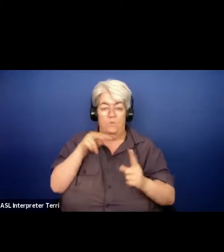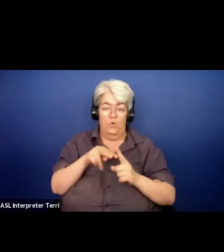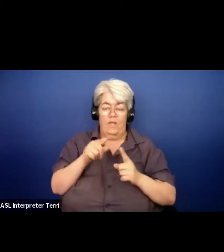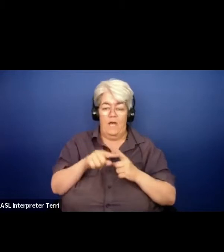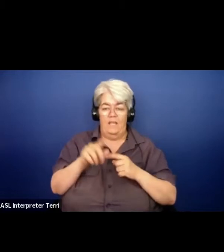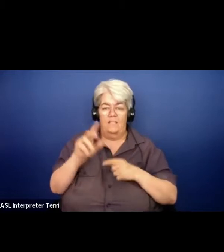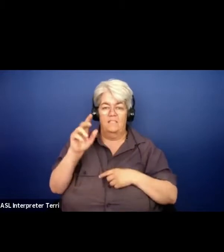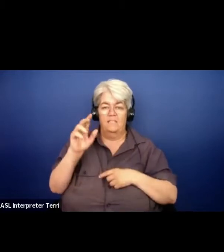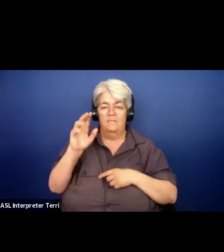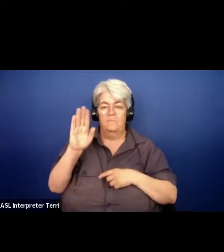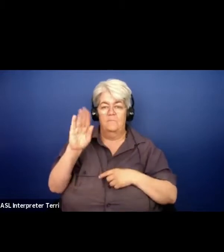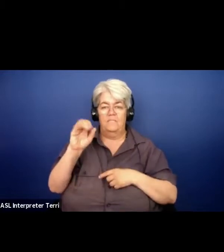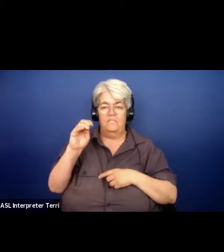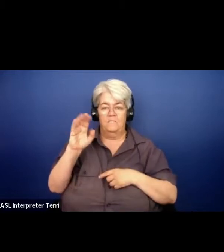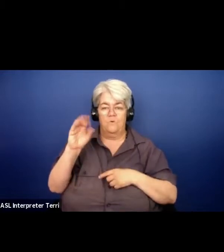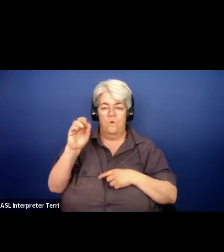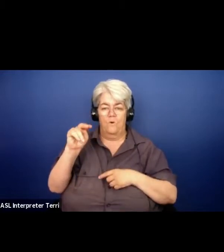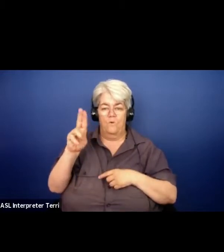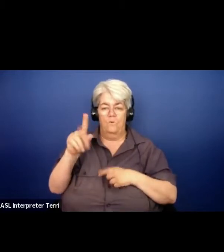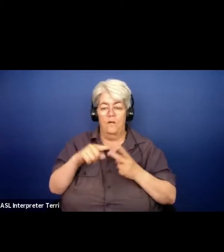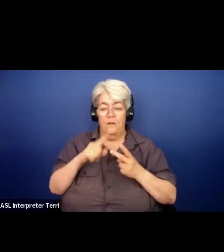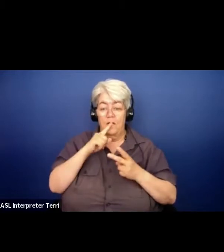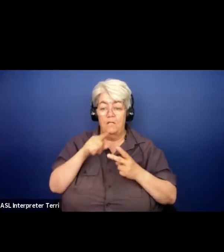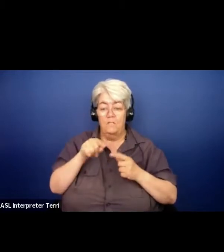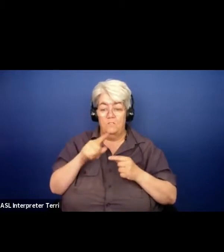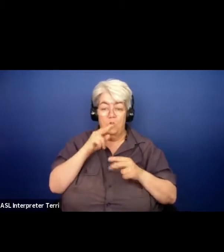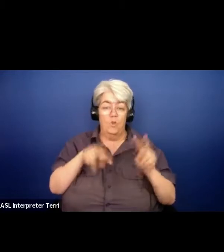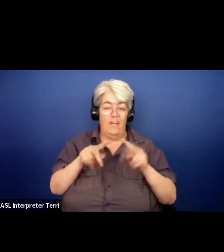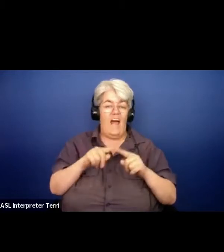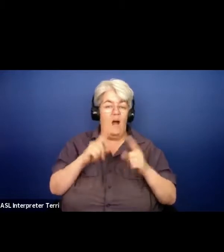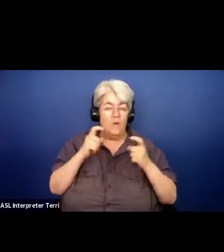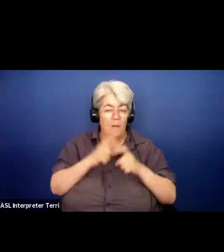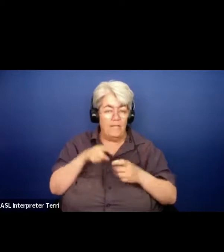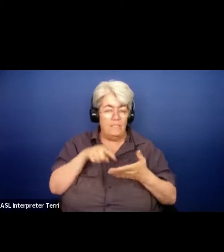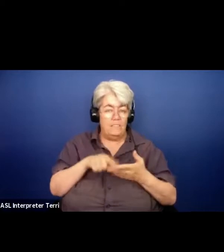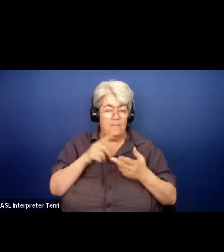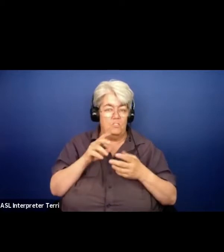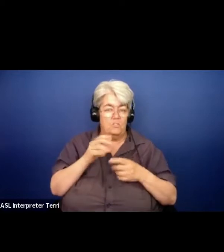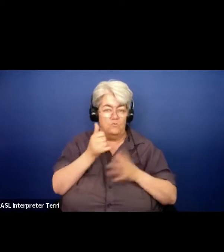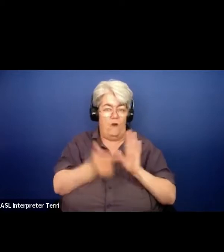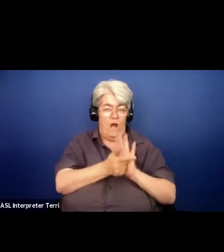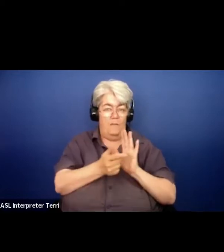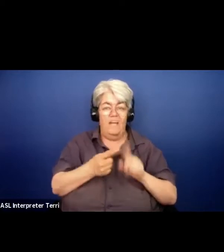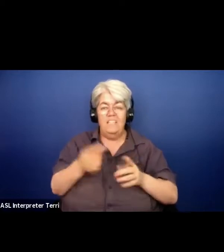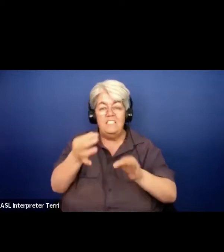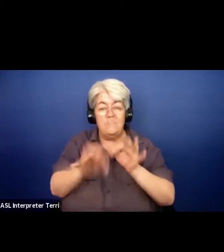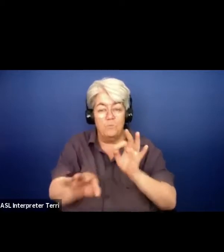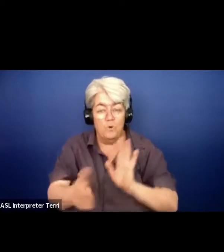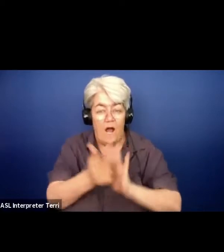at complexity of the crime. The simpler the crime perhaps there's less direct evidence